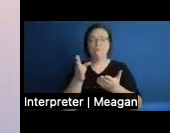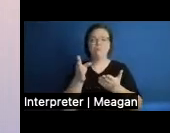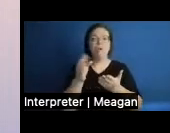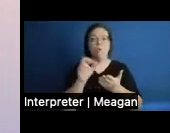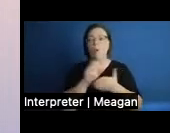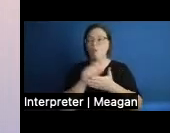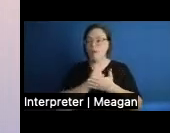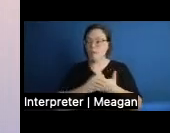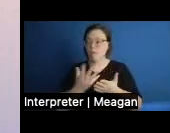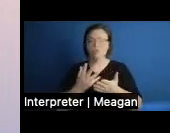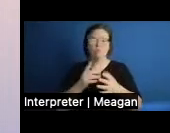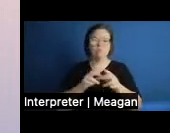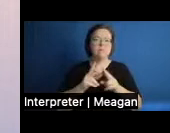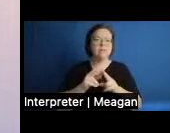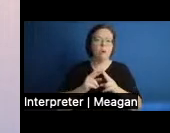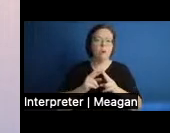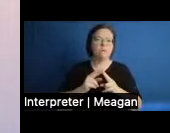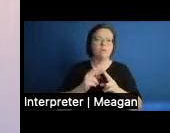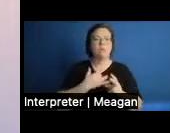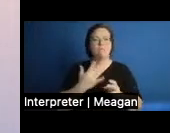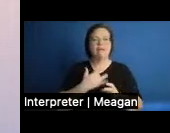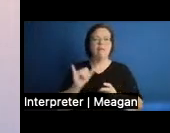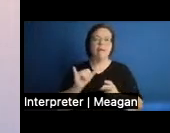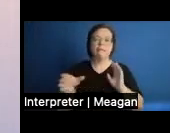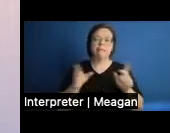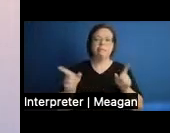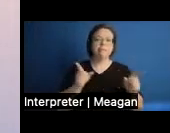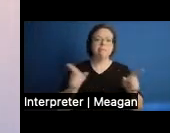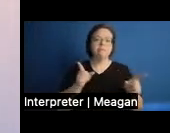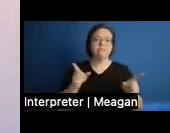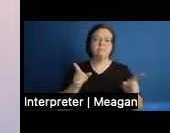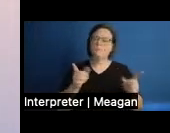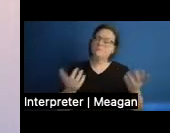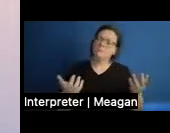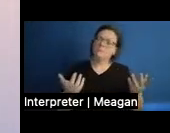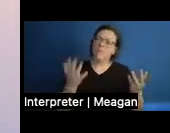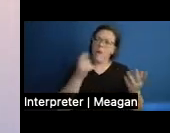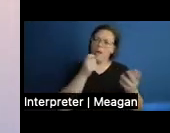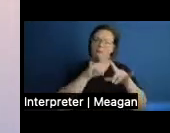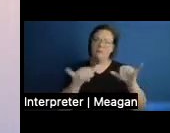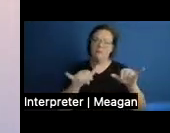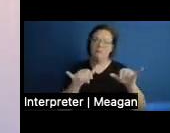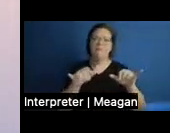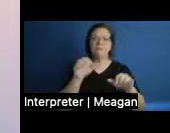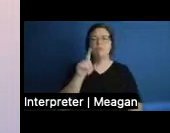poetry. I always felt like I was in between those two things. So Adrienne Rich with this quote,